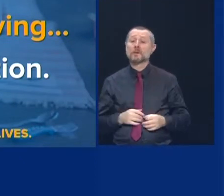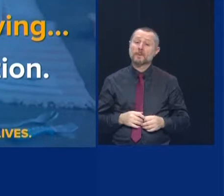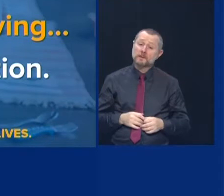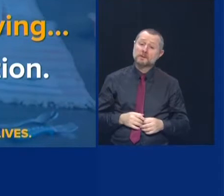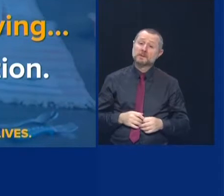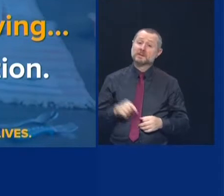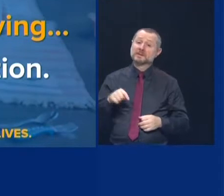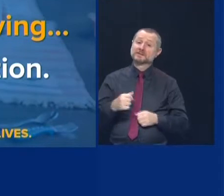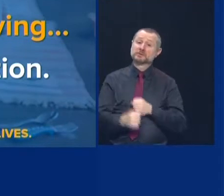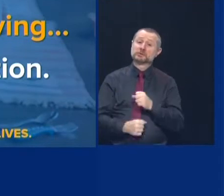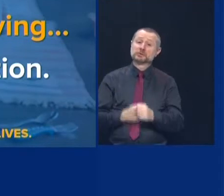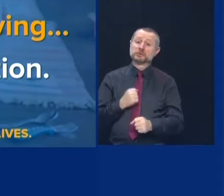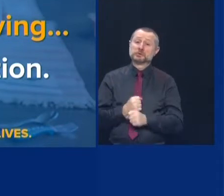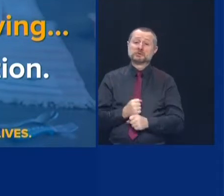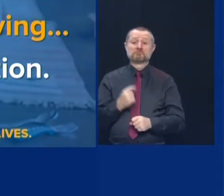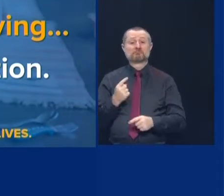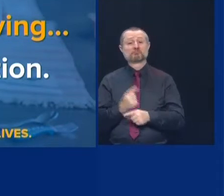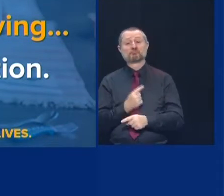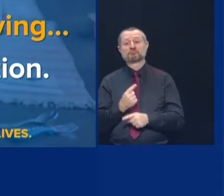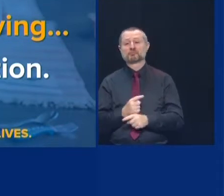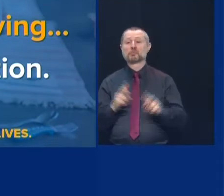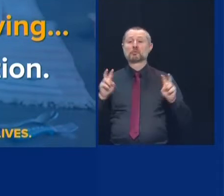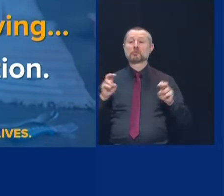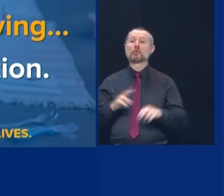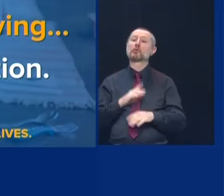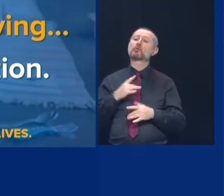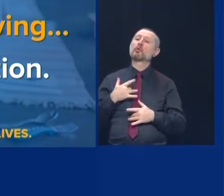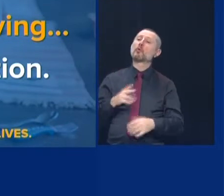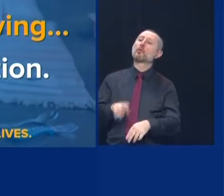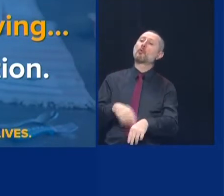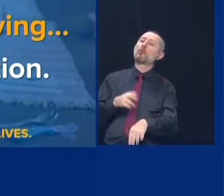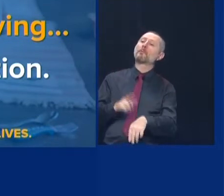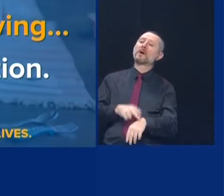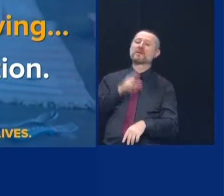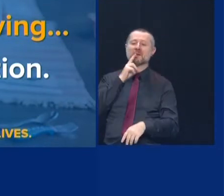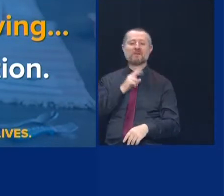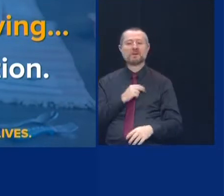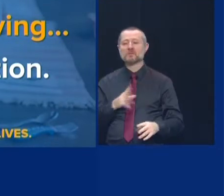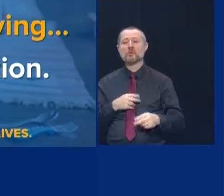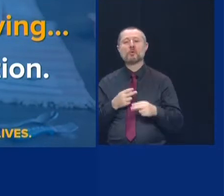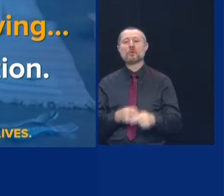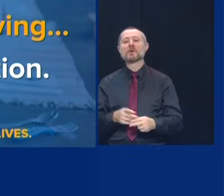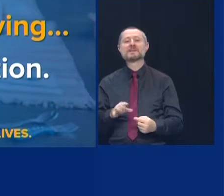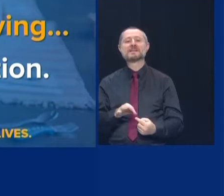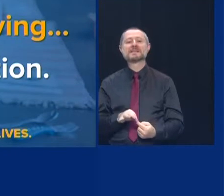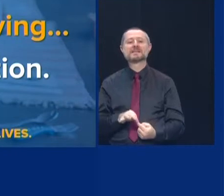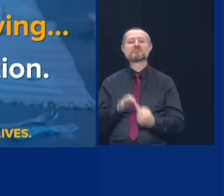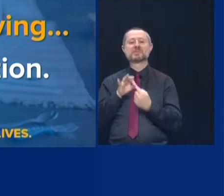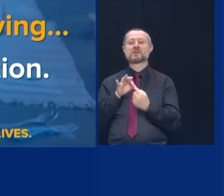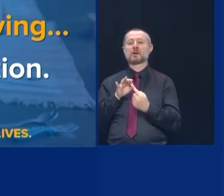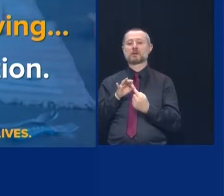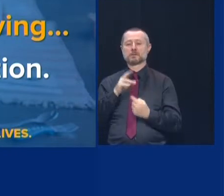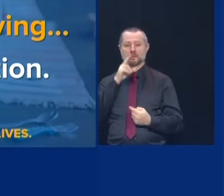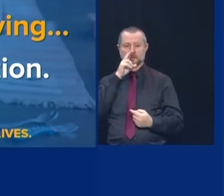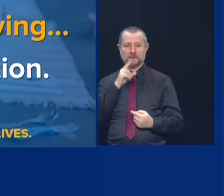MICHAELA IS THE BABY BUT THE BABY SOMETIMES WATCHES EVERYBODY ELSE AND HAS SOMETIMES AN SHE SAID, WELL, THIS IS NOT A